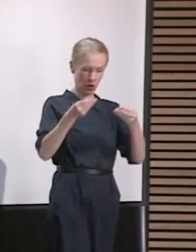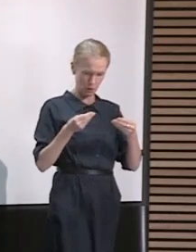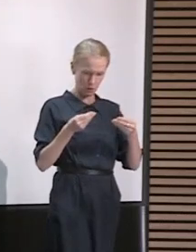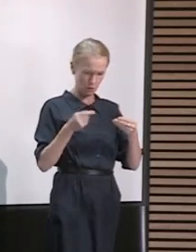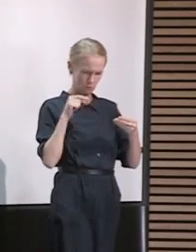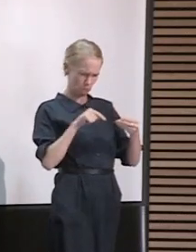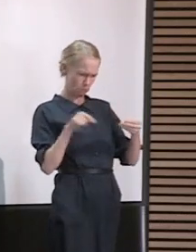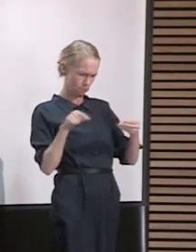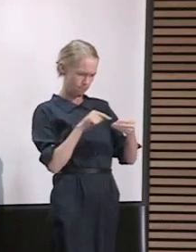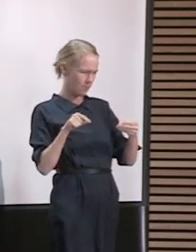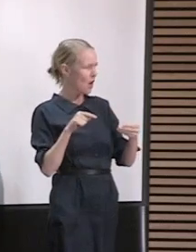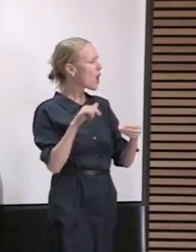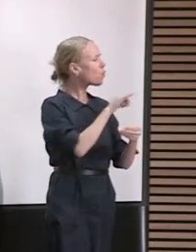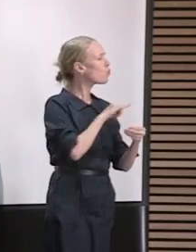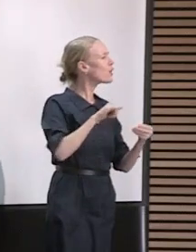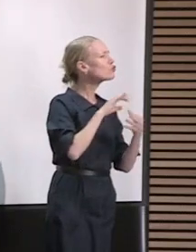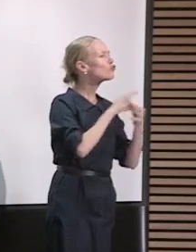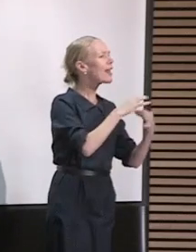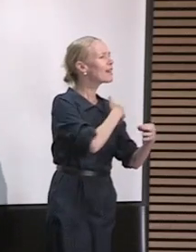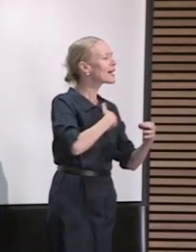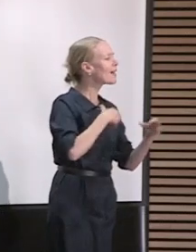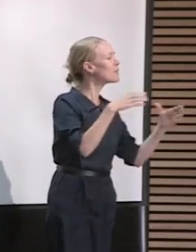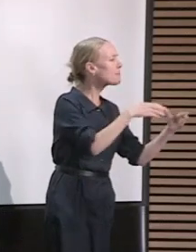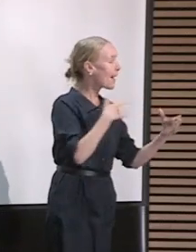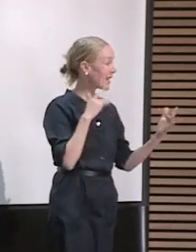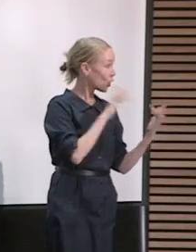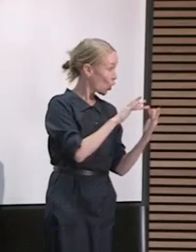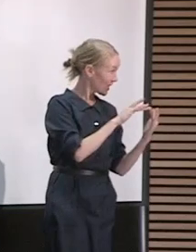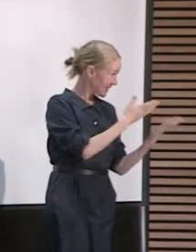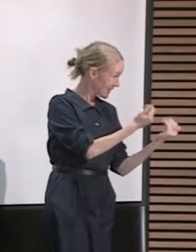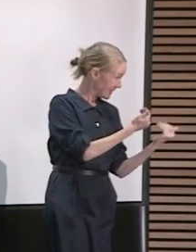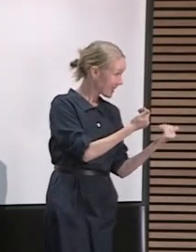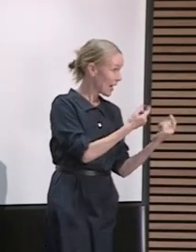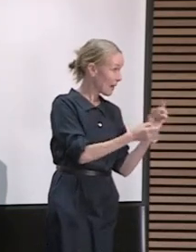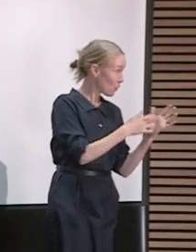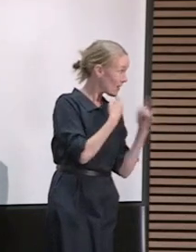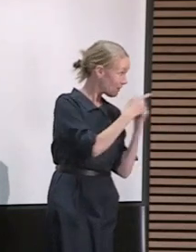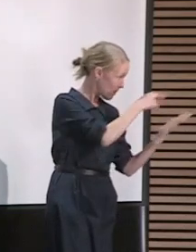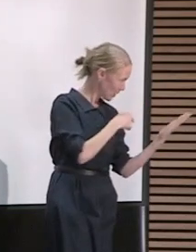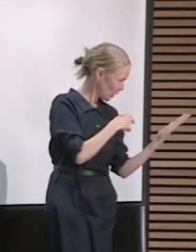work with the relevant government department, whether it's MBIE, MPI and so on, to